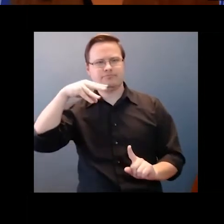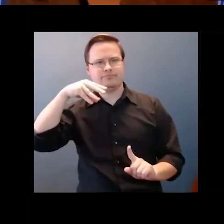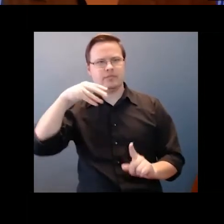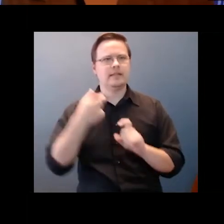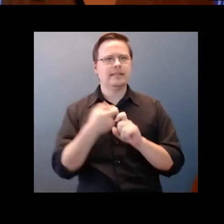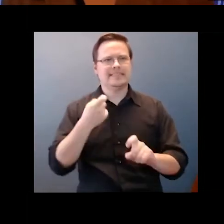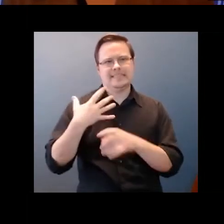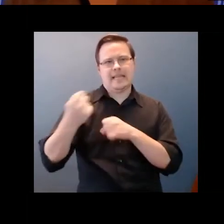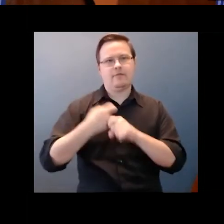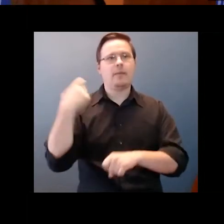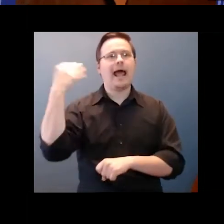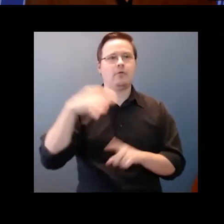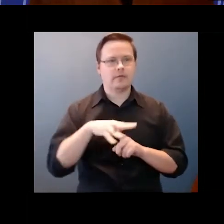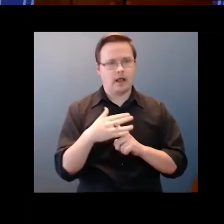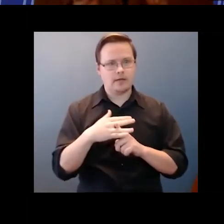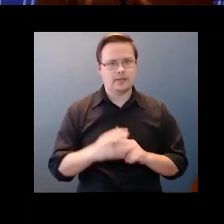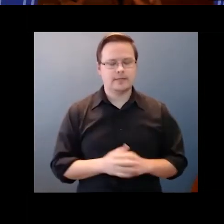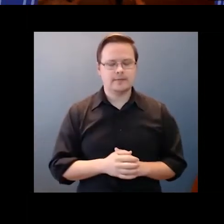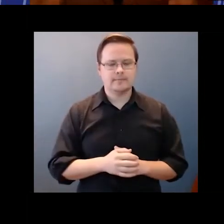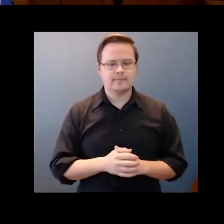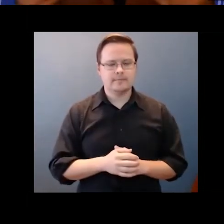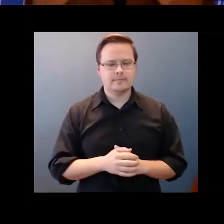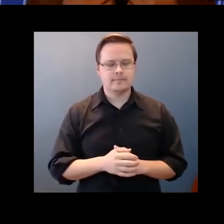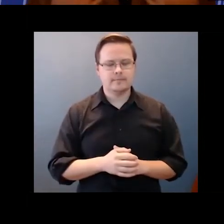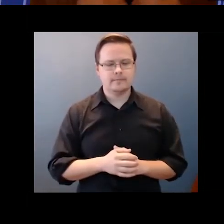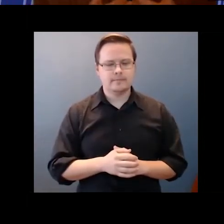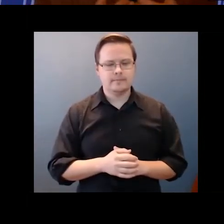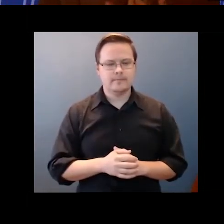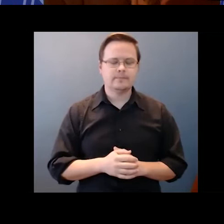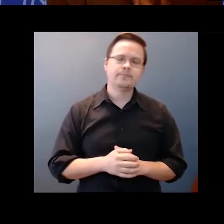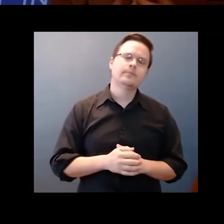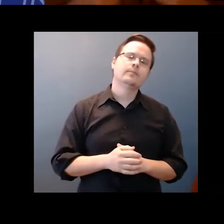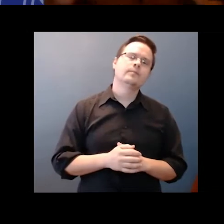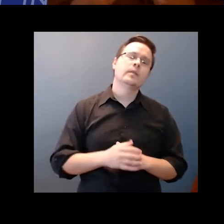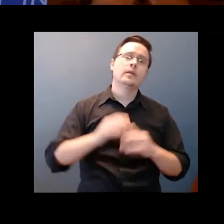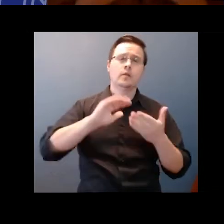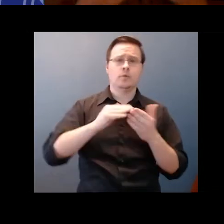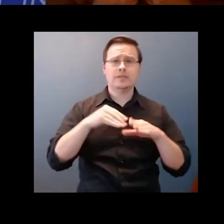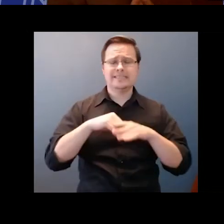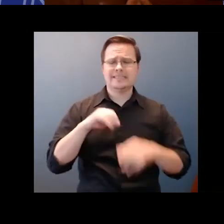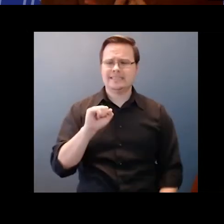So, so community links to the communities that we're in San Diego in some ways had a better read of